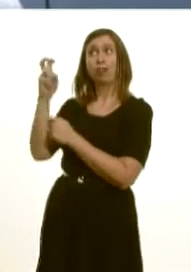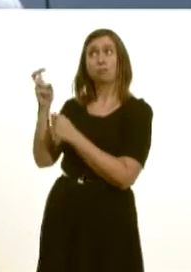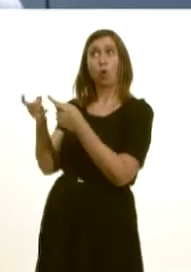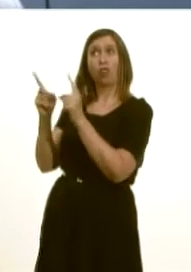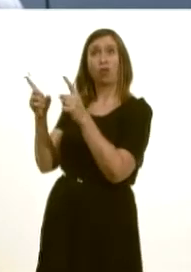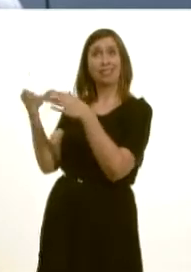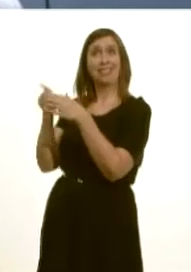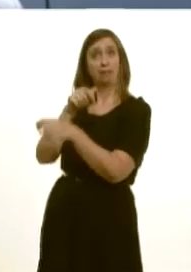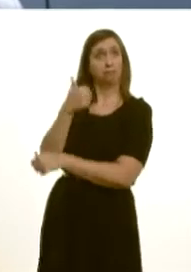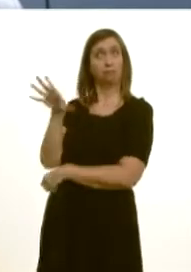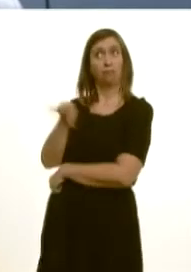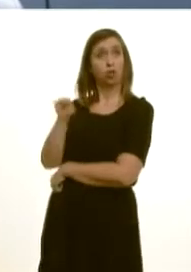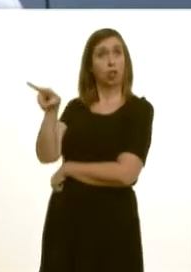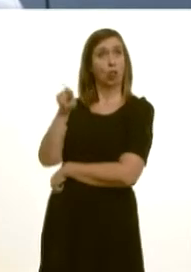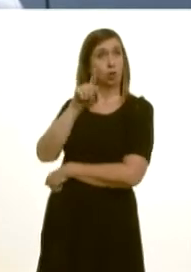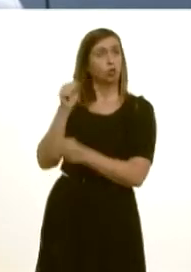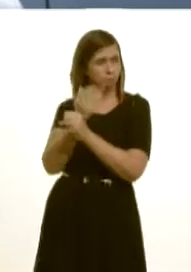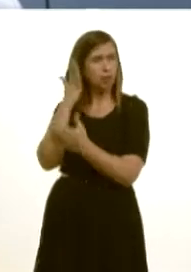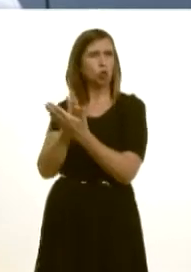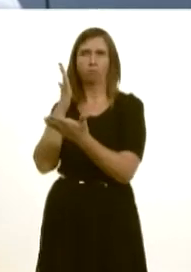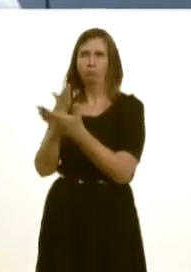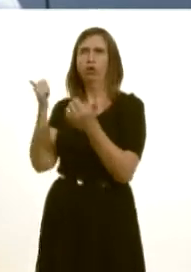a way of really ensuring delivery of an integrated transport system in south-east Wales?